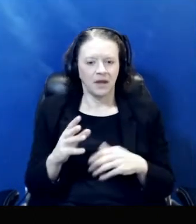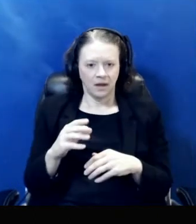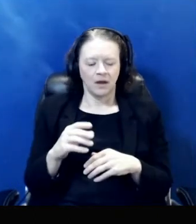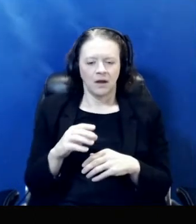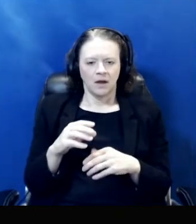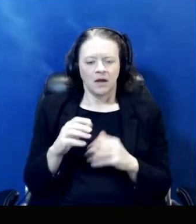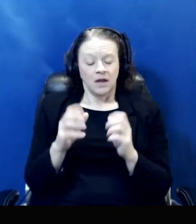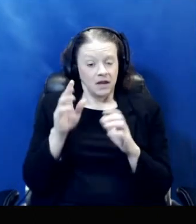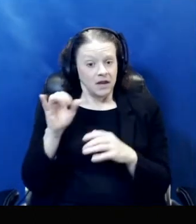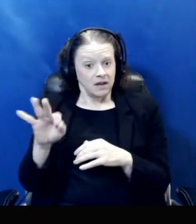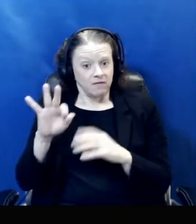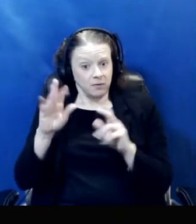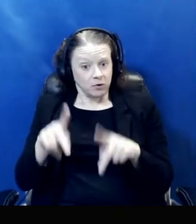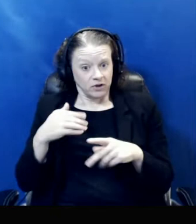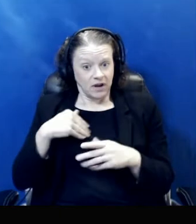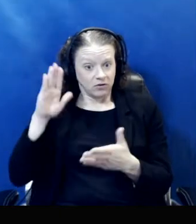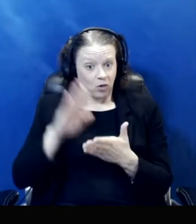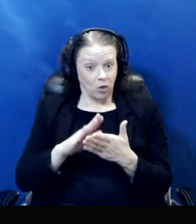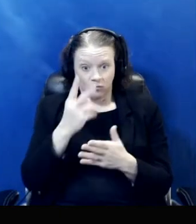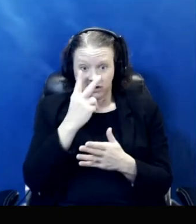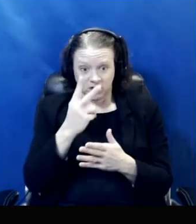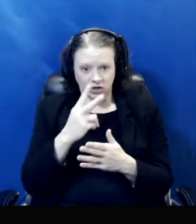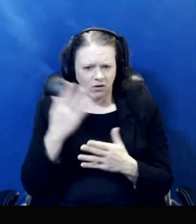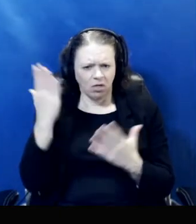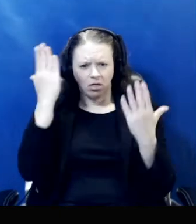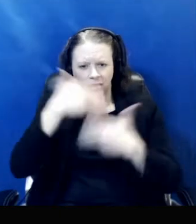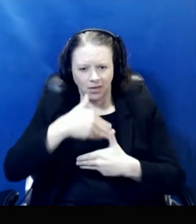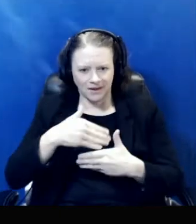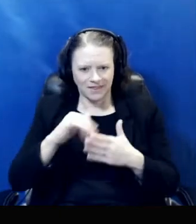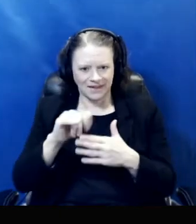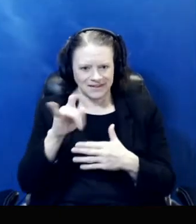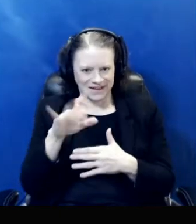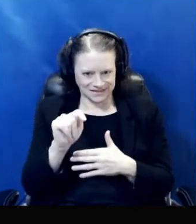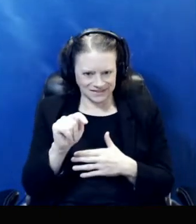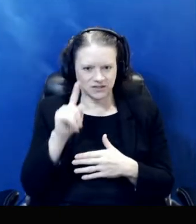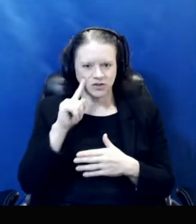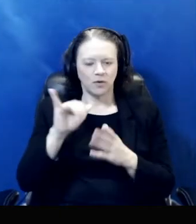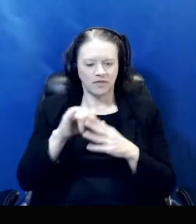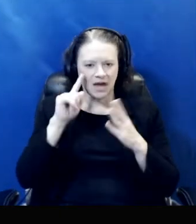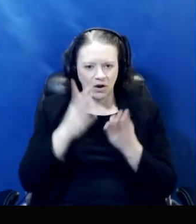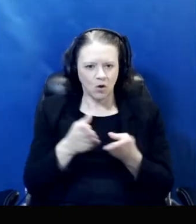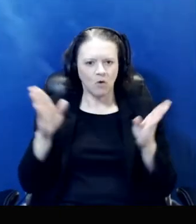player with low vision. So in this updated Overview section, we've added some of those contexts.